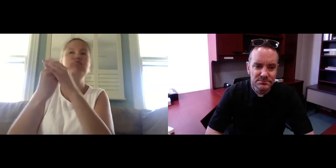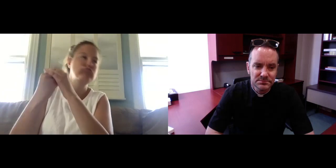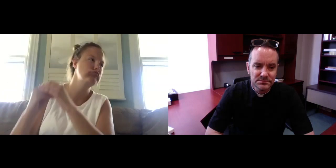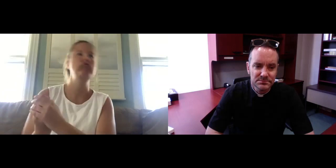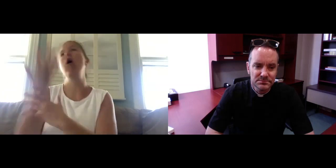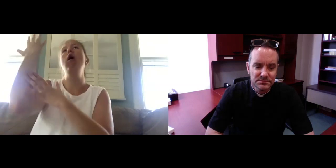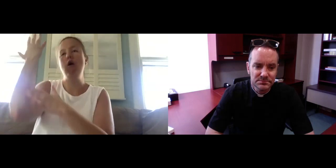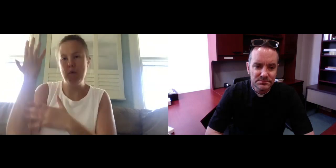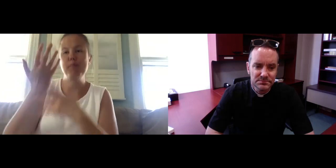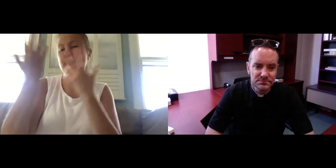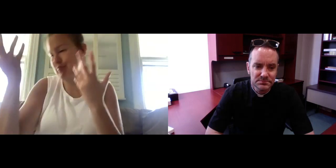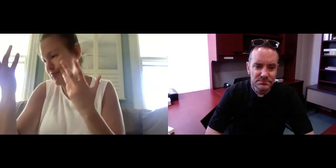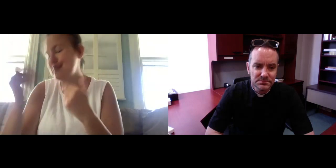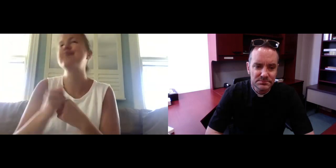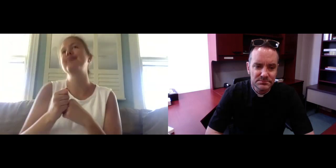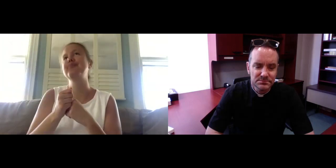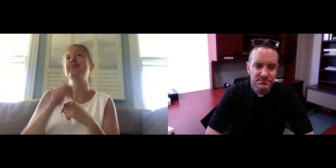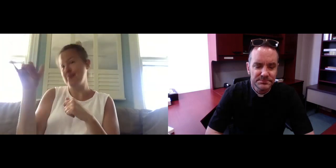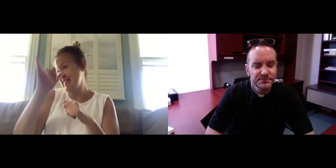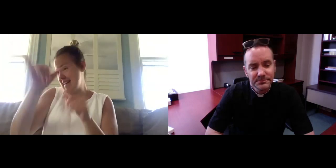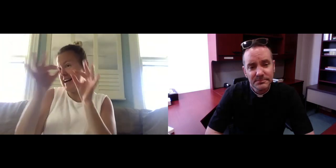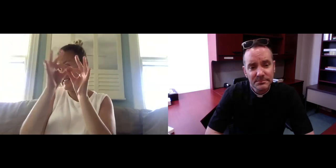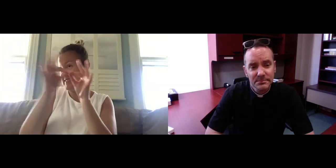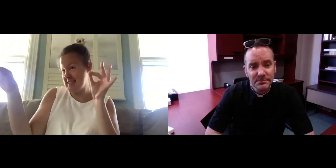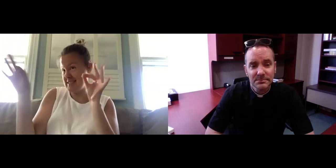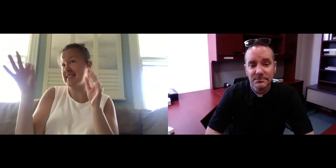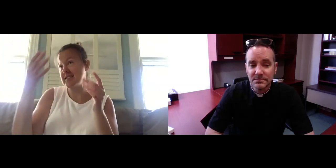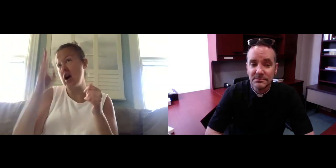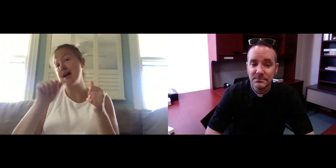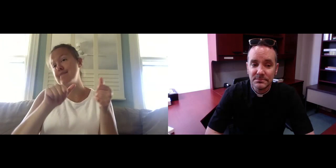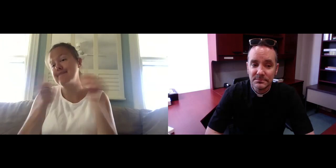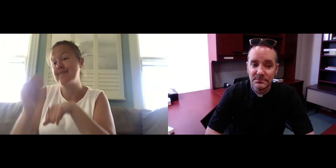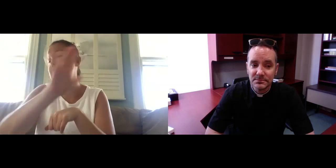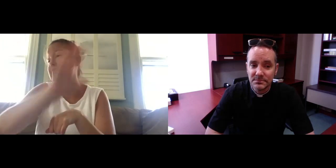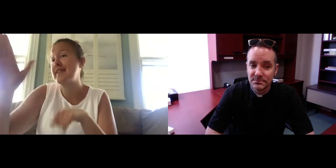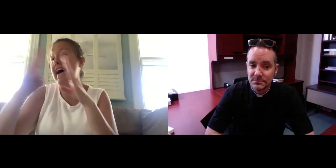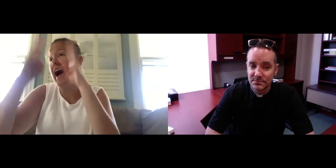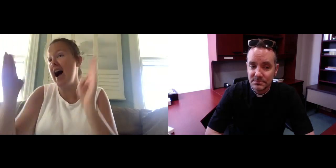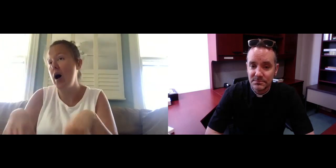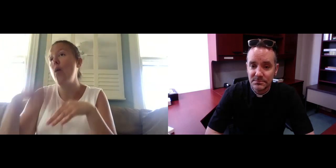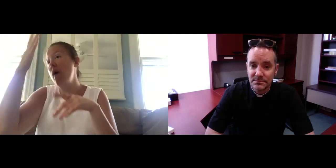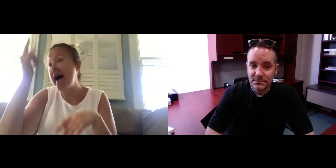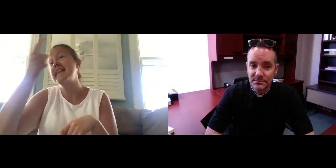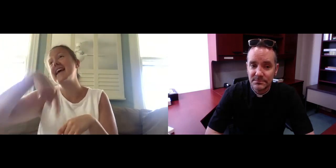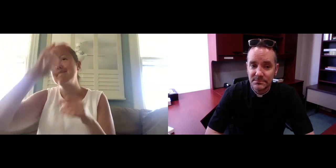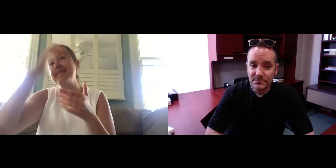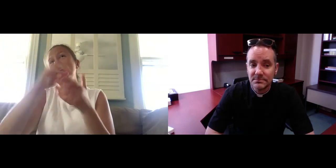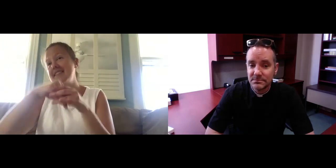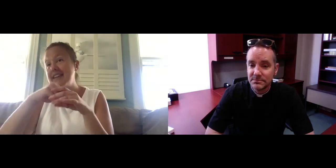would endure, because their faith is growing in this time. That's what we